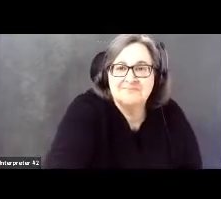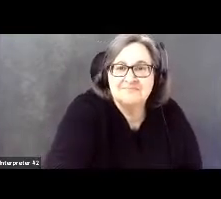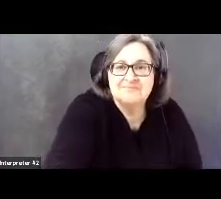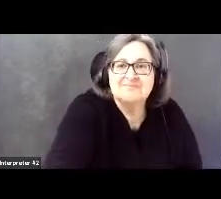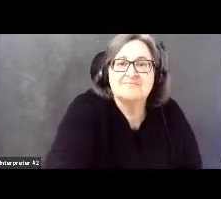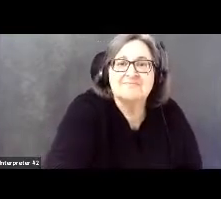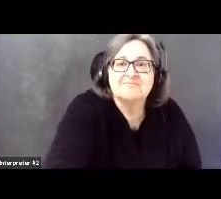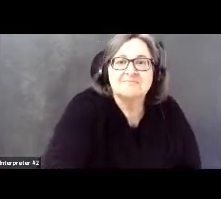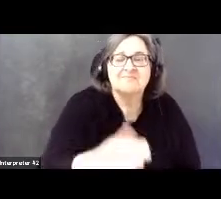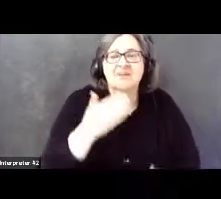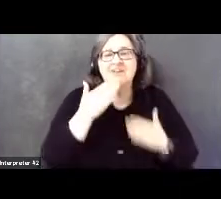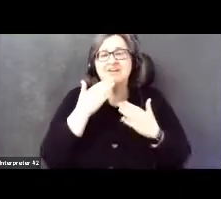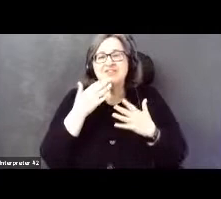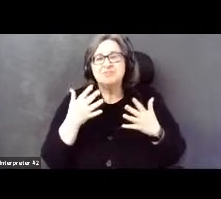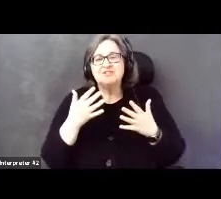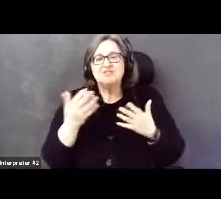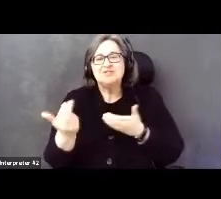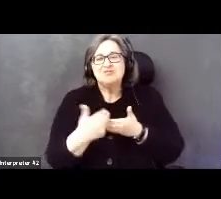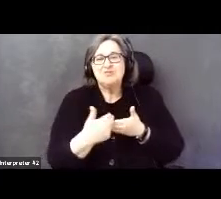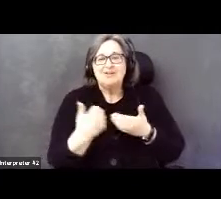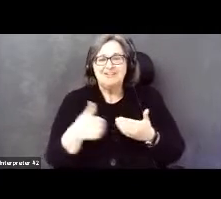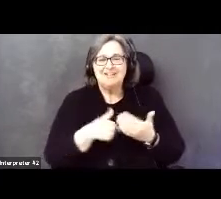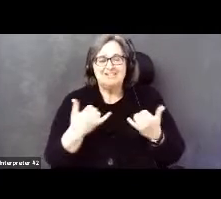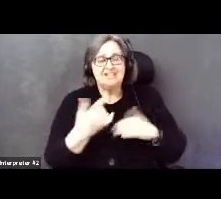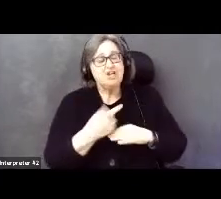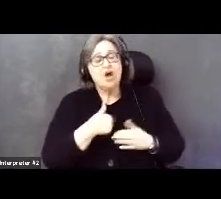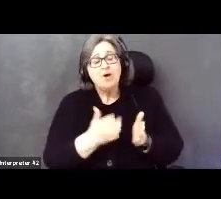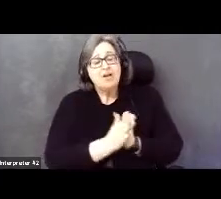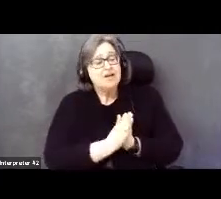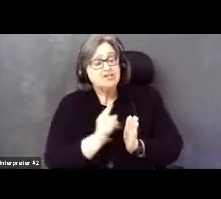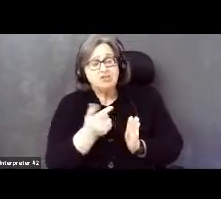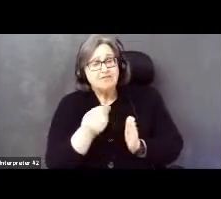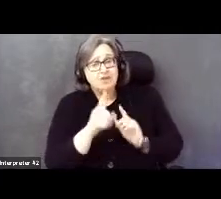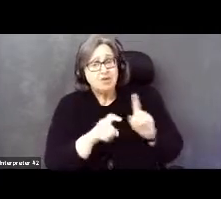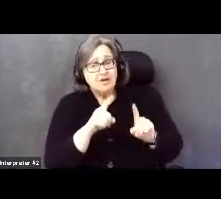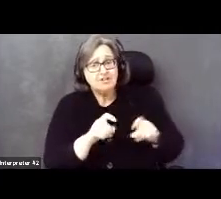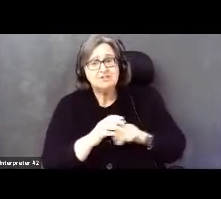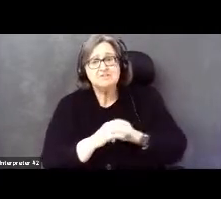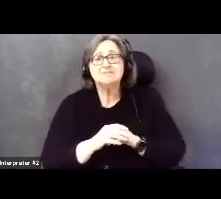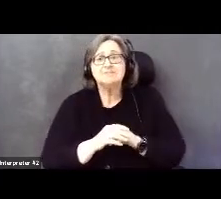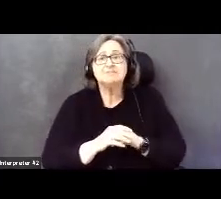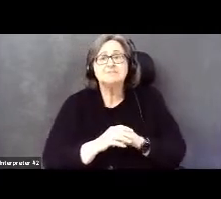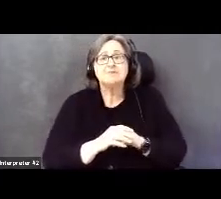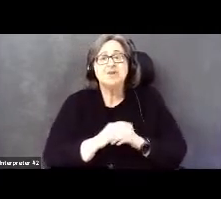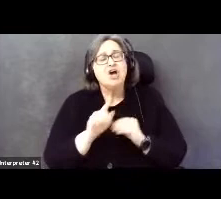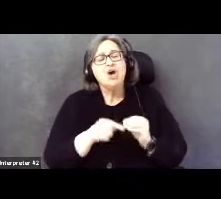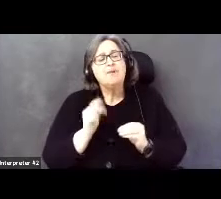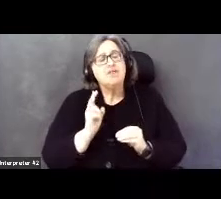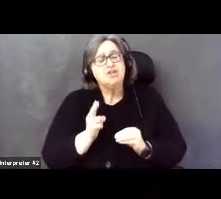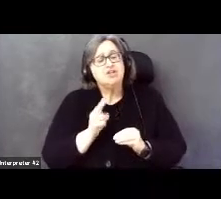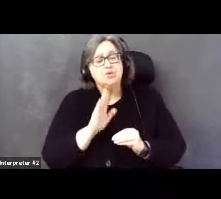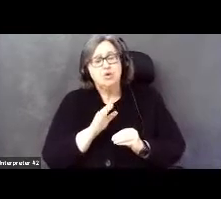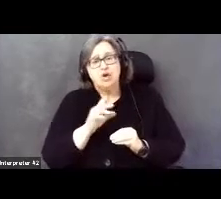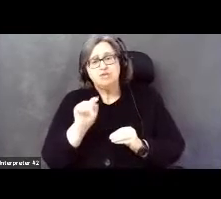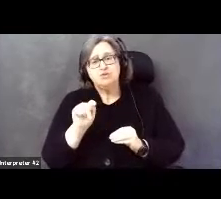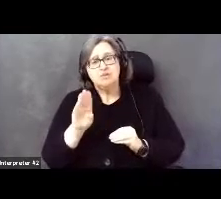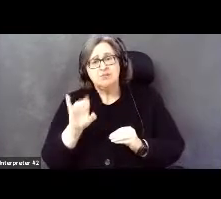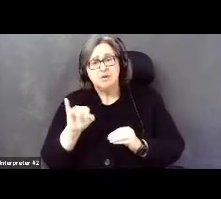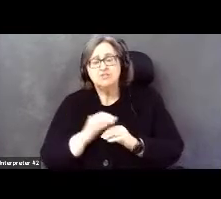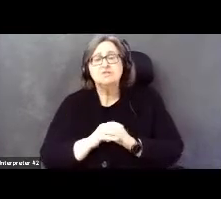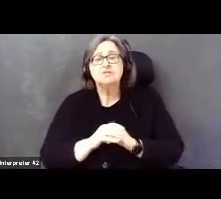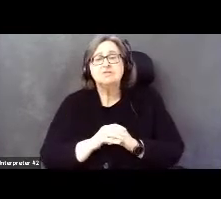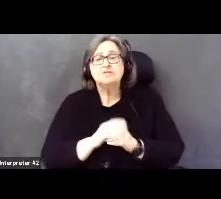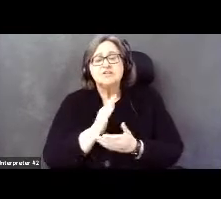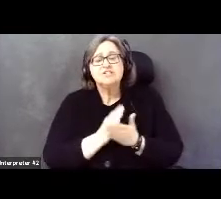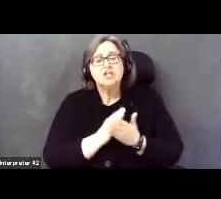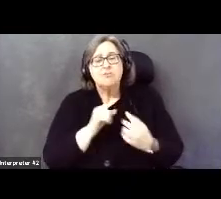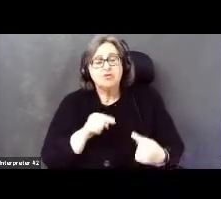I would like to ask you about the brain injury and some of the struggles that you